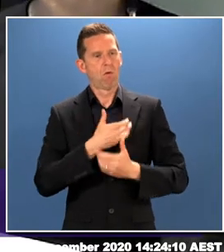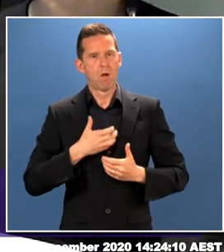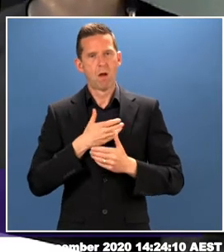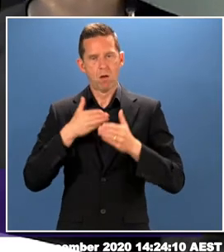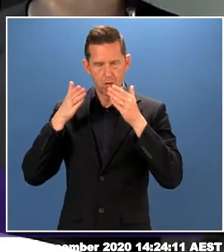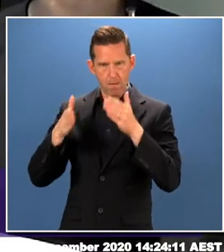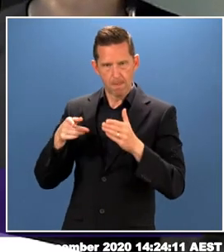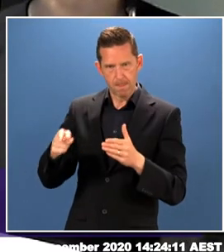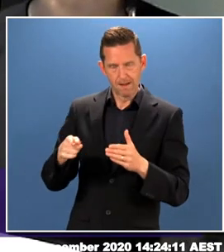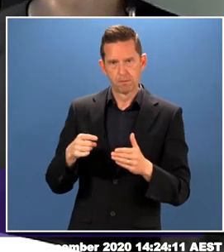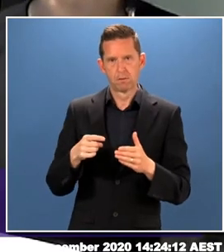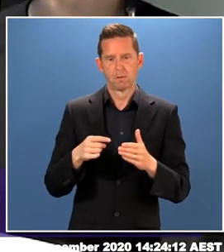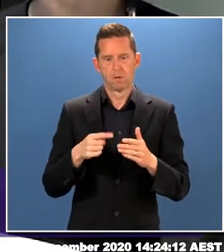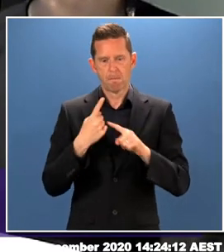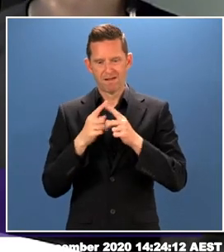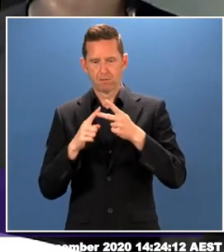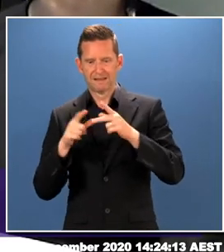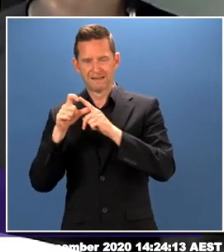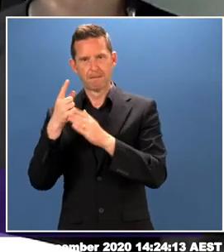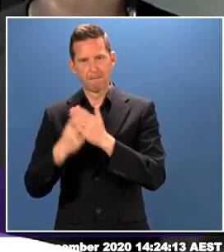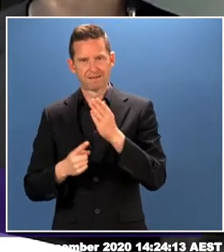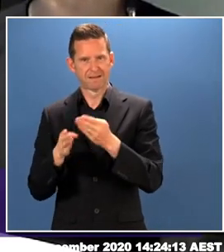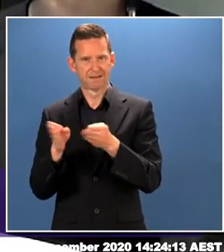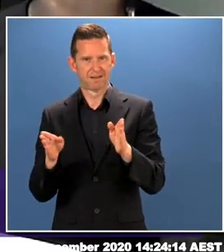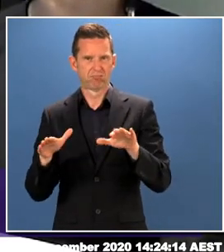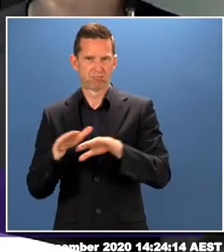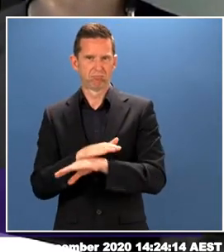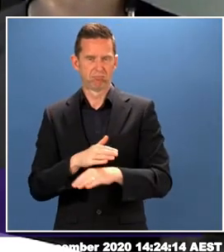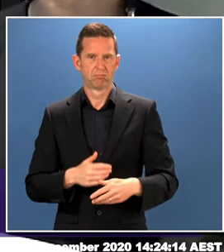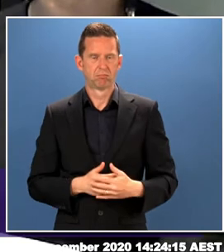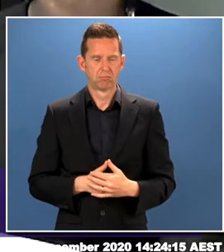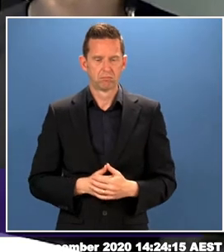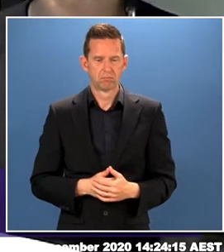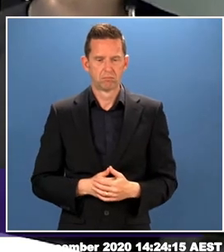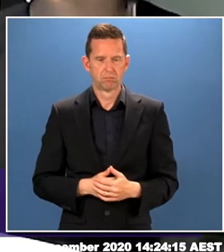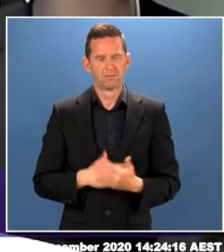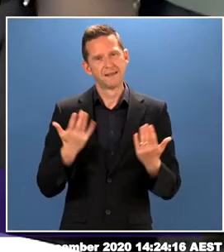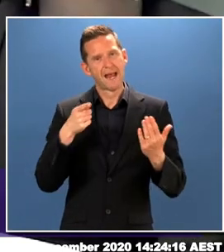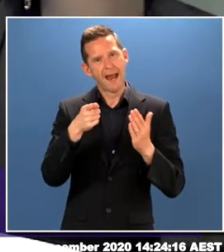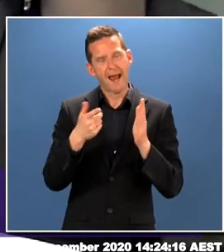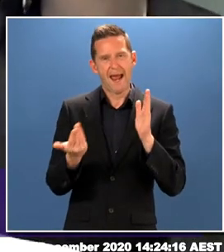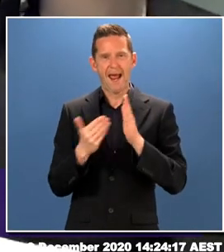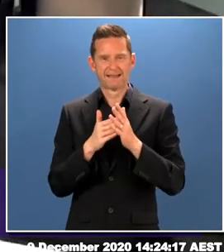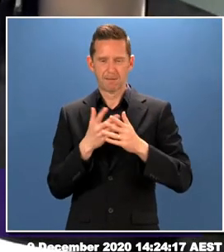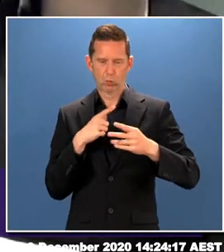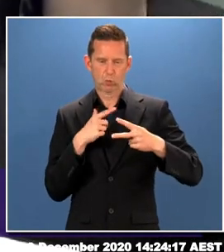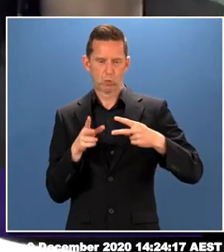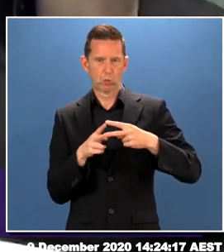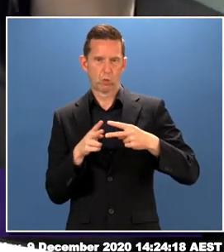looking at LGBTI issues as an added kind of layer that needs to occur.